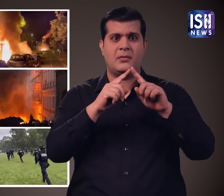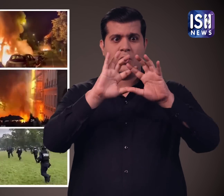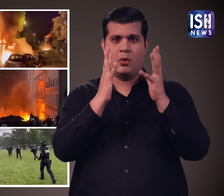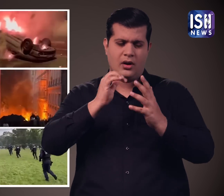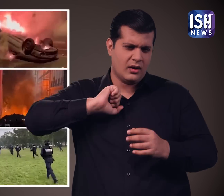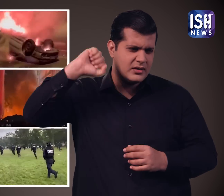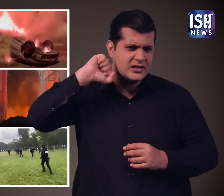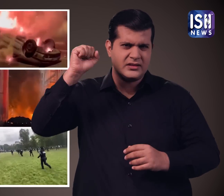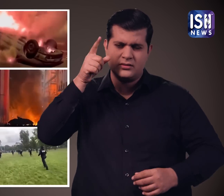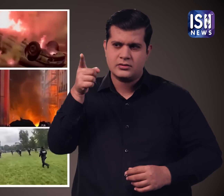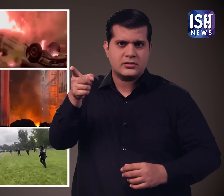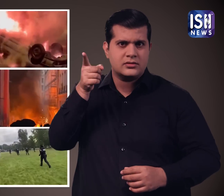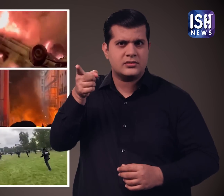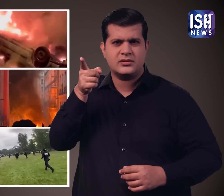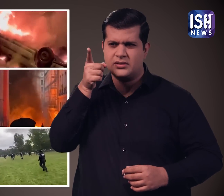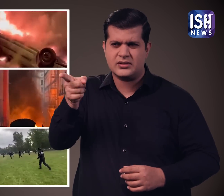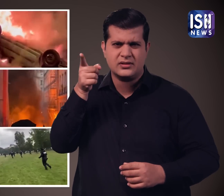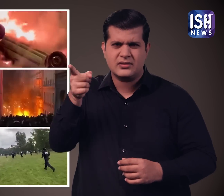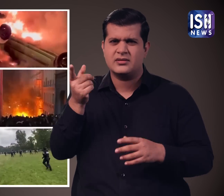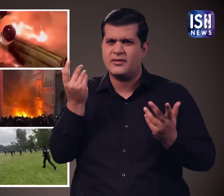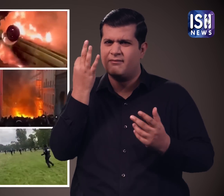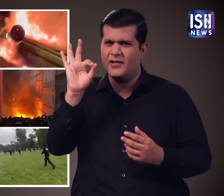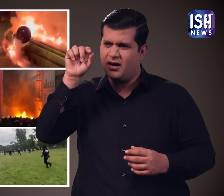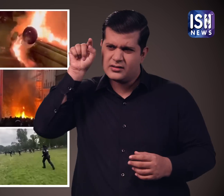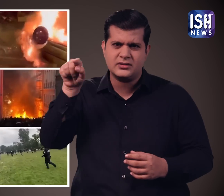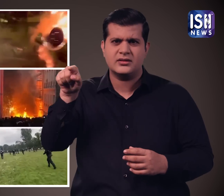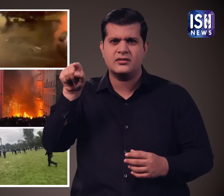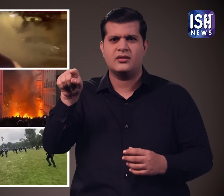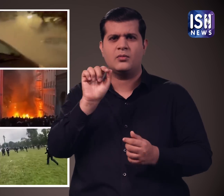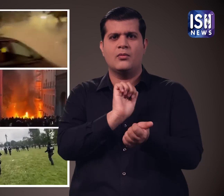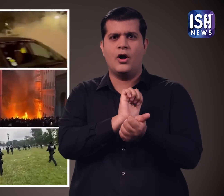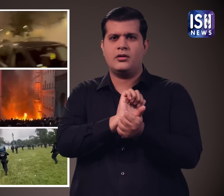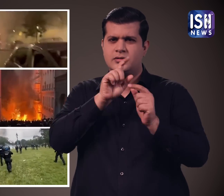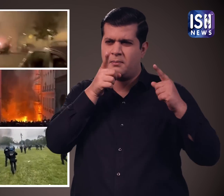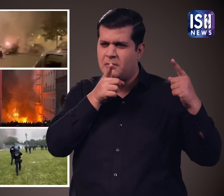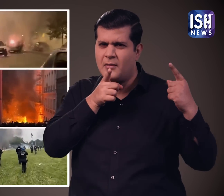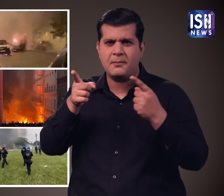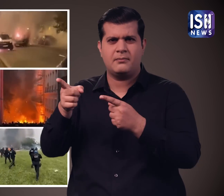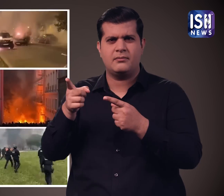There are protests in many countries against the French Police.